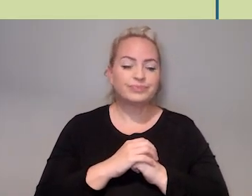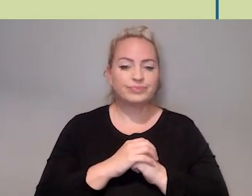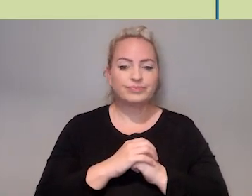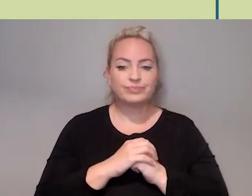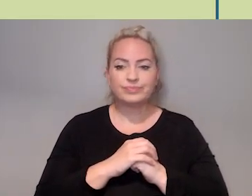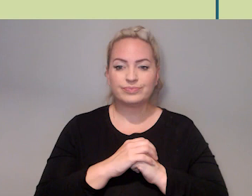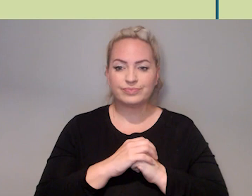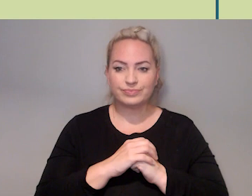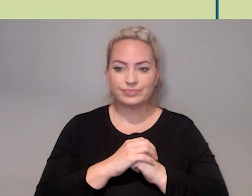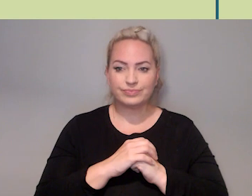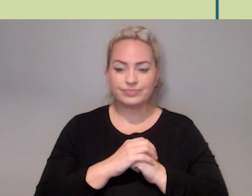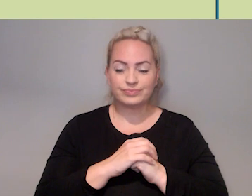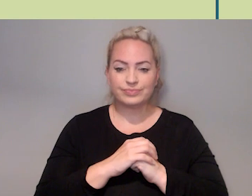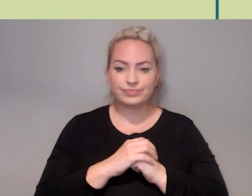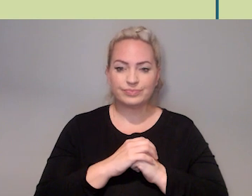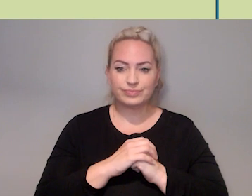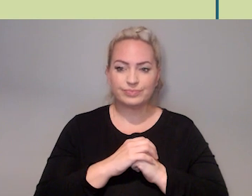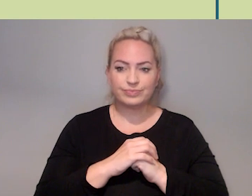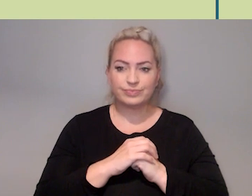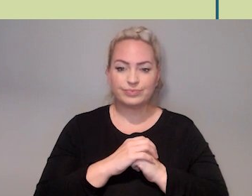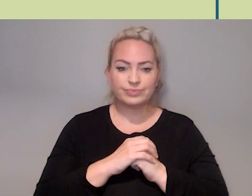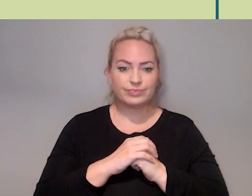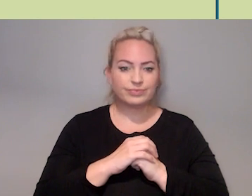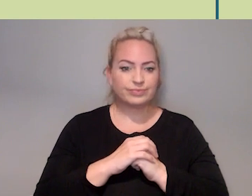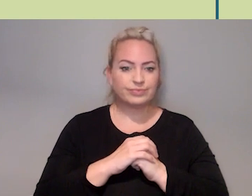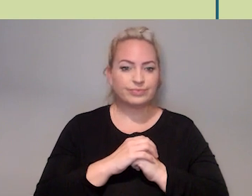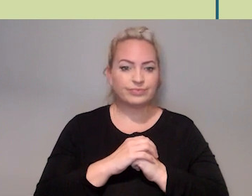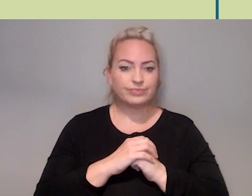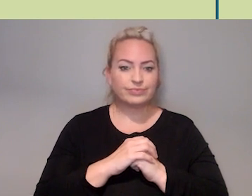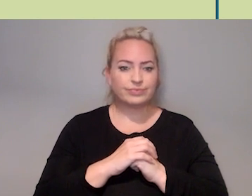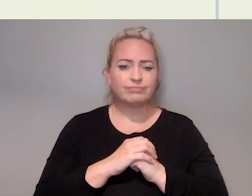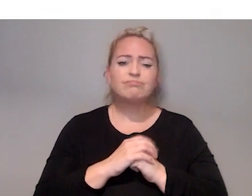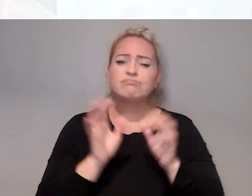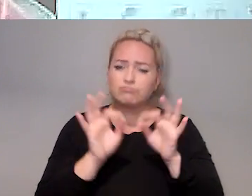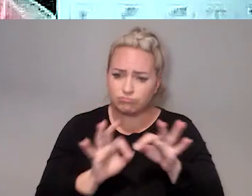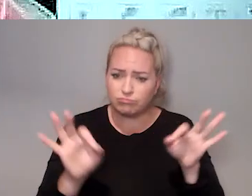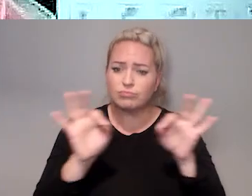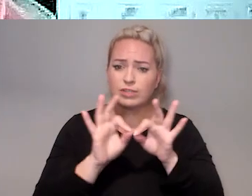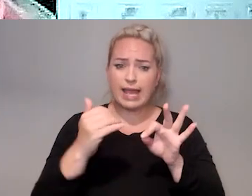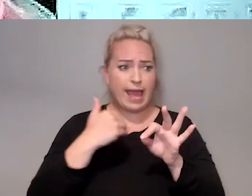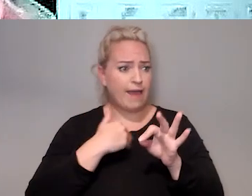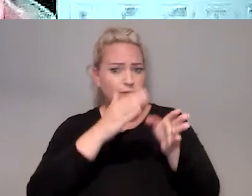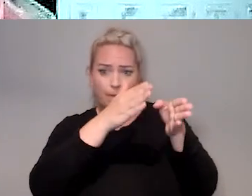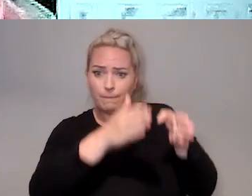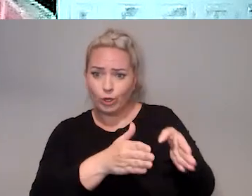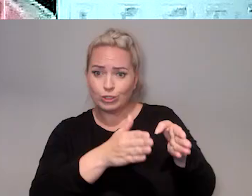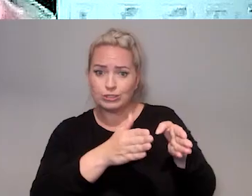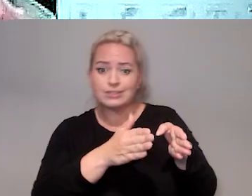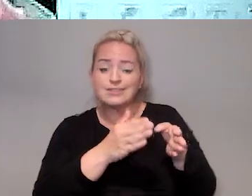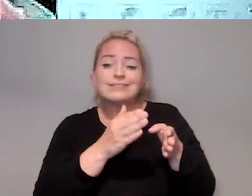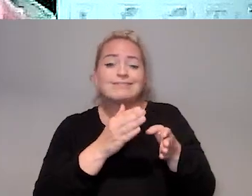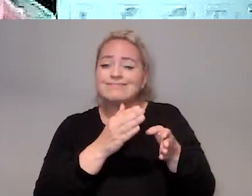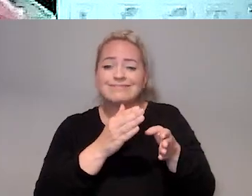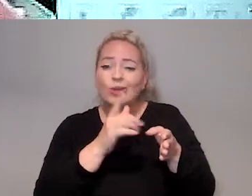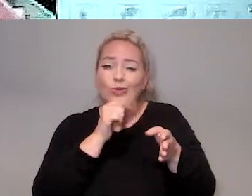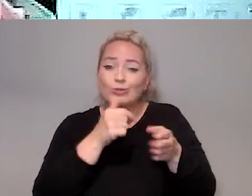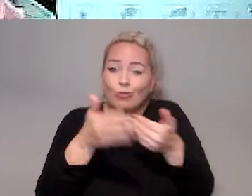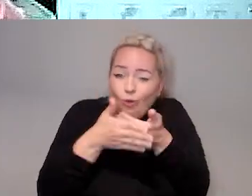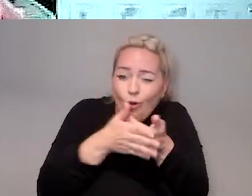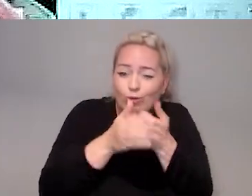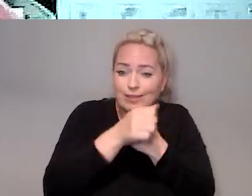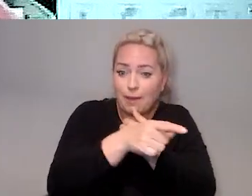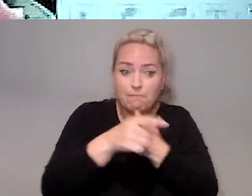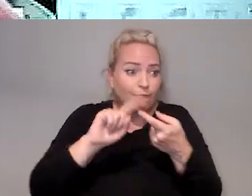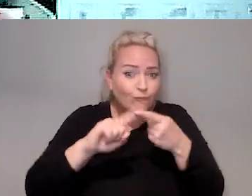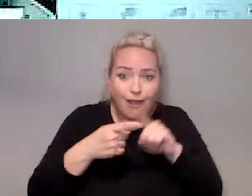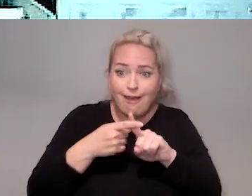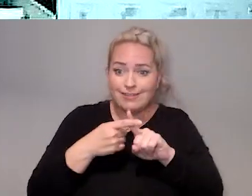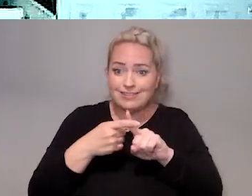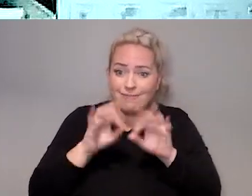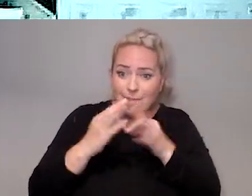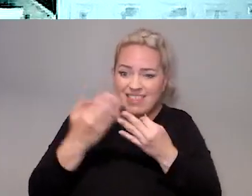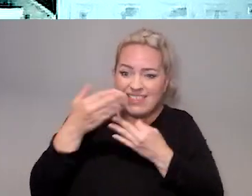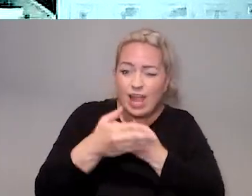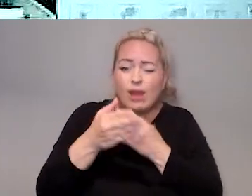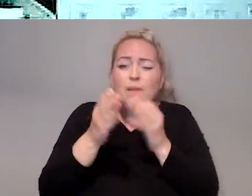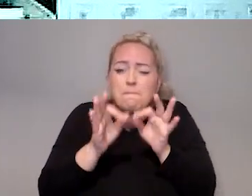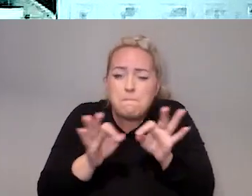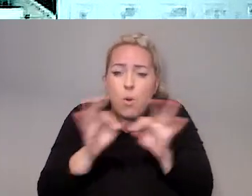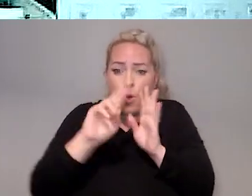up it's important to have the persons loved ones friends have the key role in it to really find out